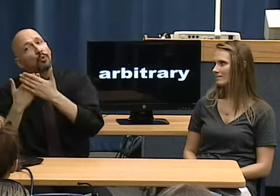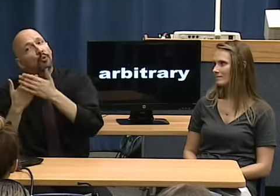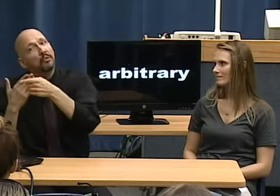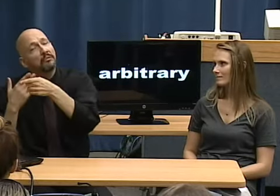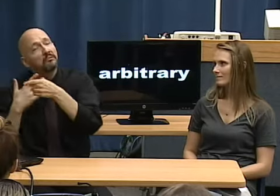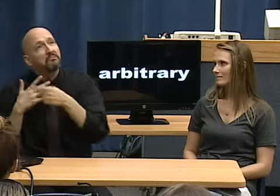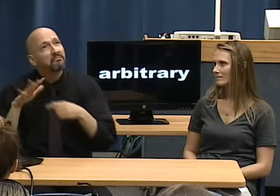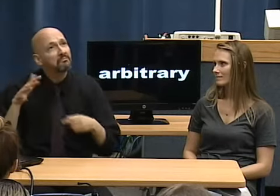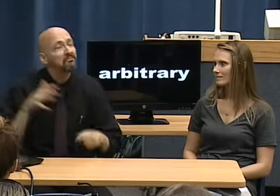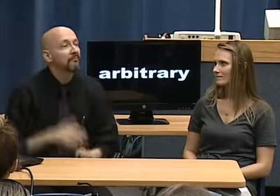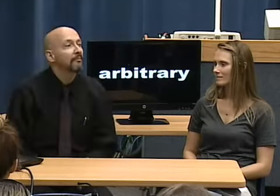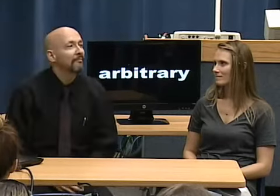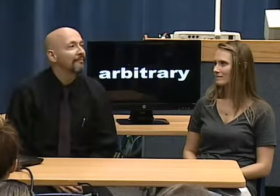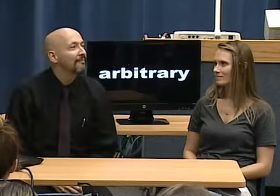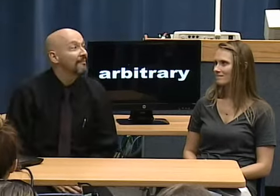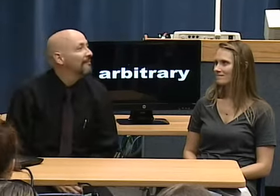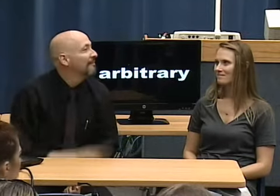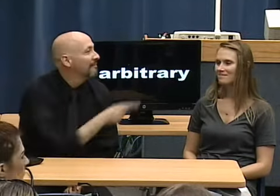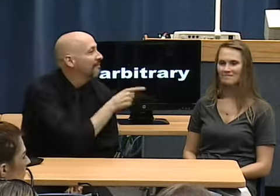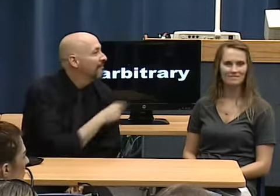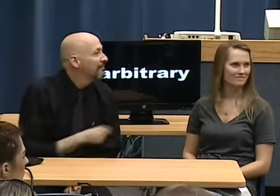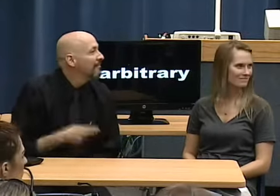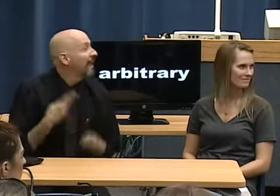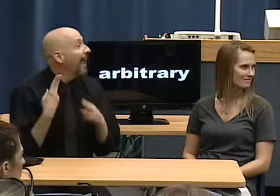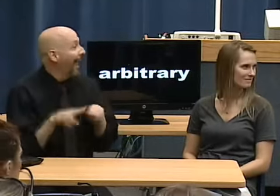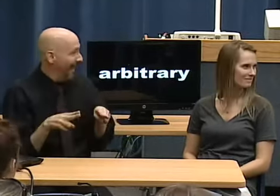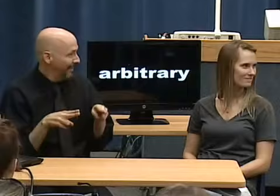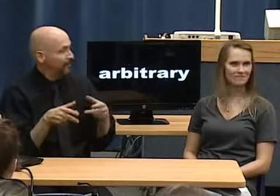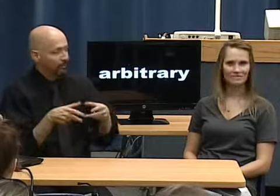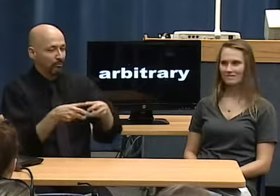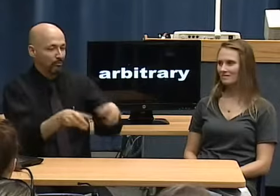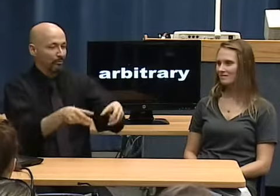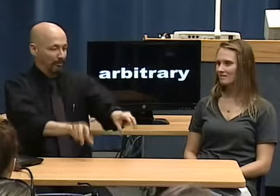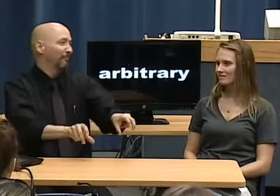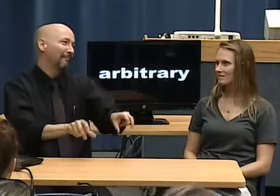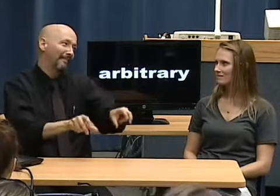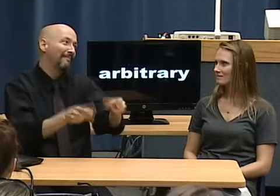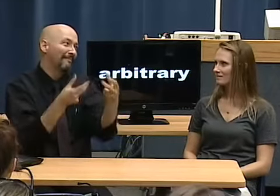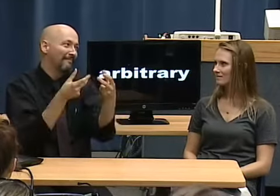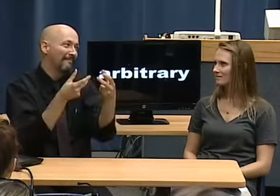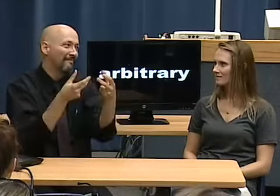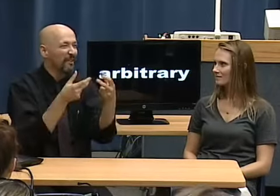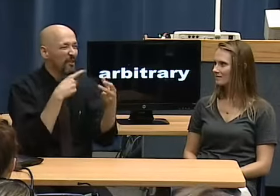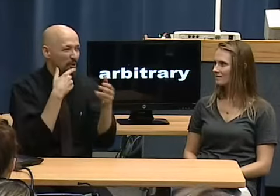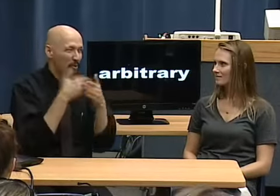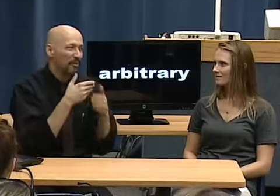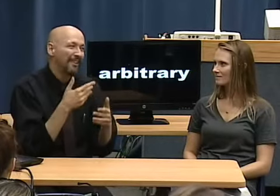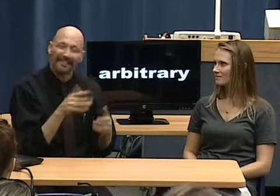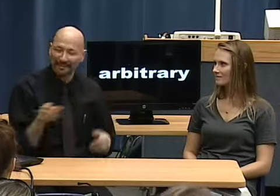But you did good. You? Egg? Nope, it looks like cracking an egg. Good try.